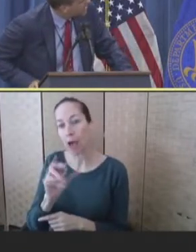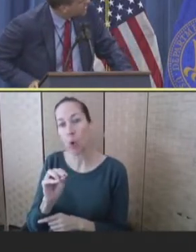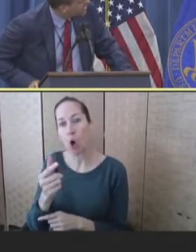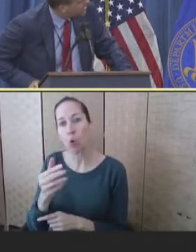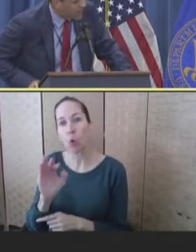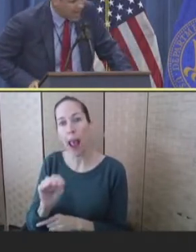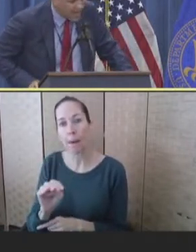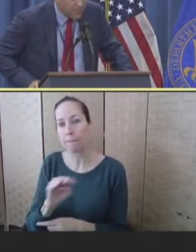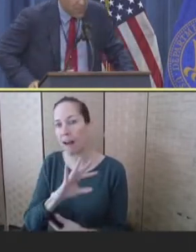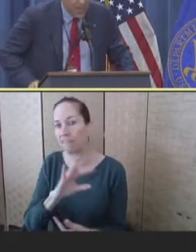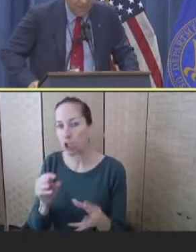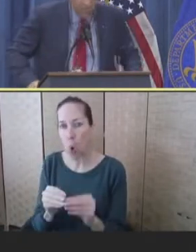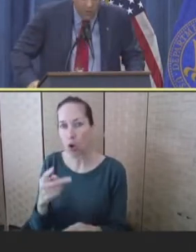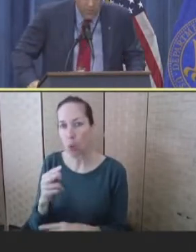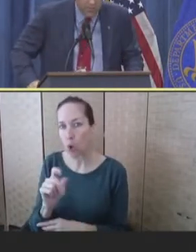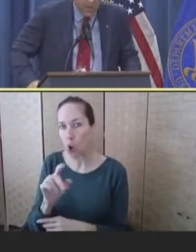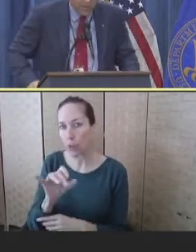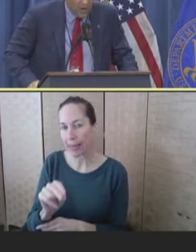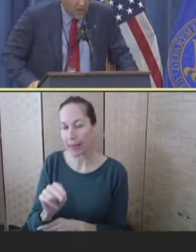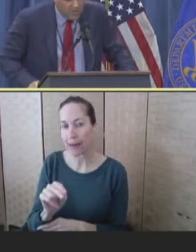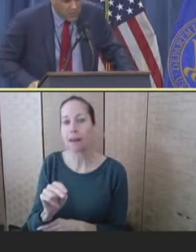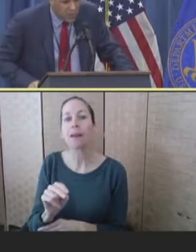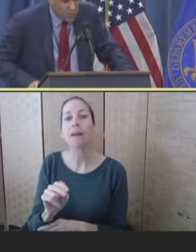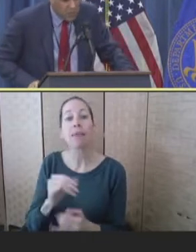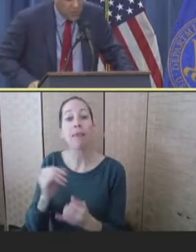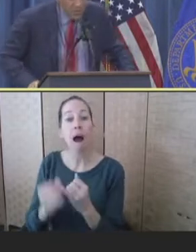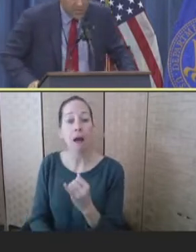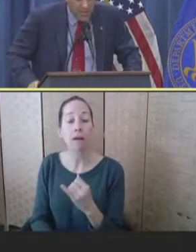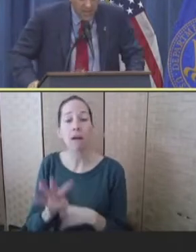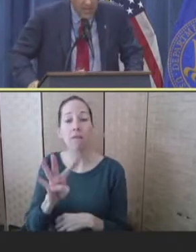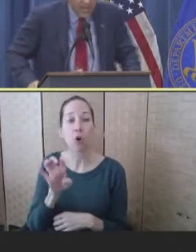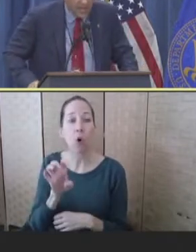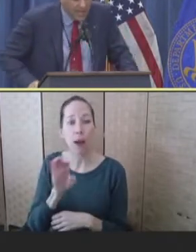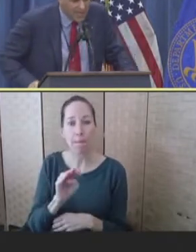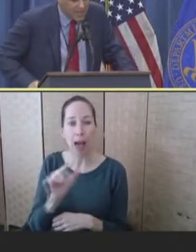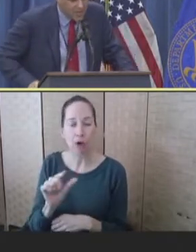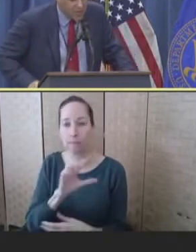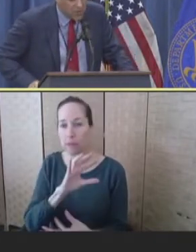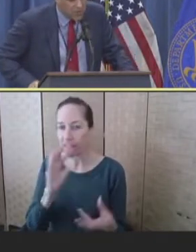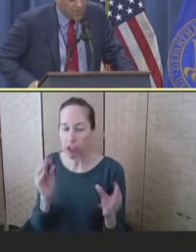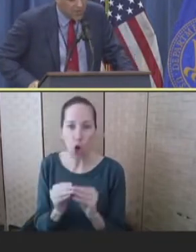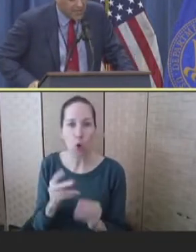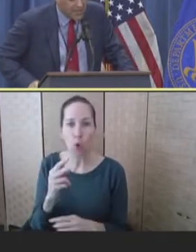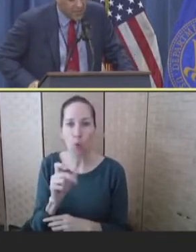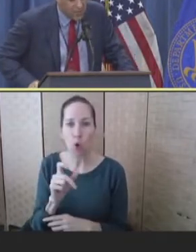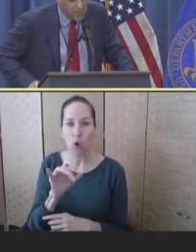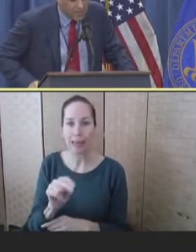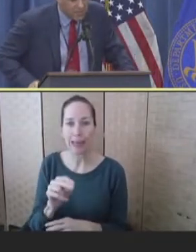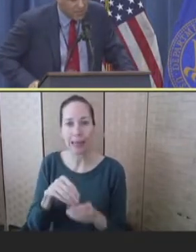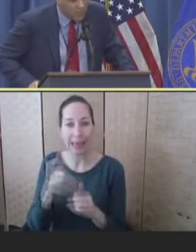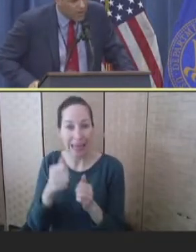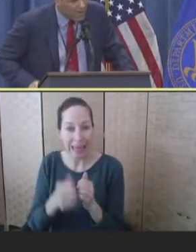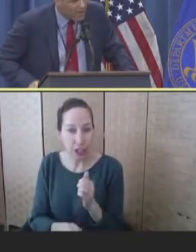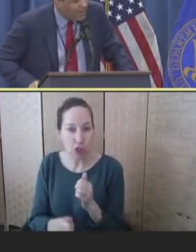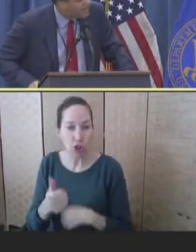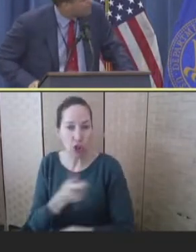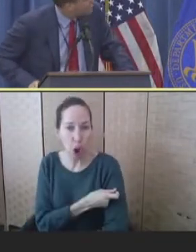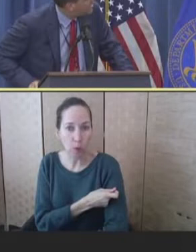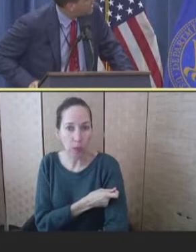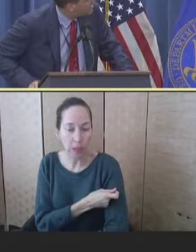And so, we end up with about 400 micrograms of total protein in each dose of the vaccine which is in 1 ml.